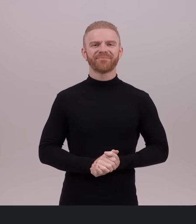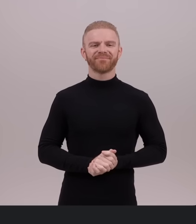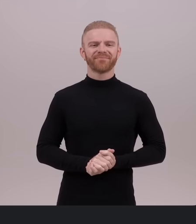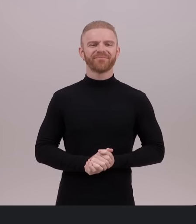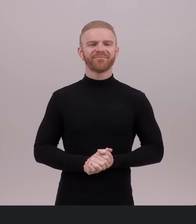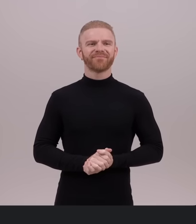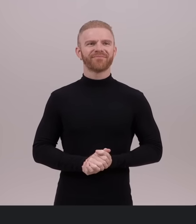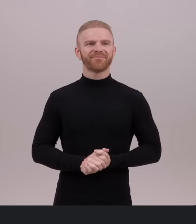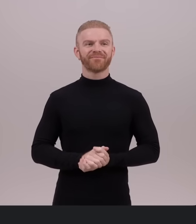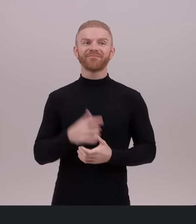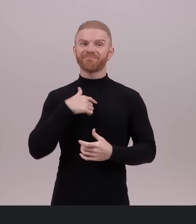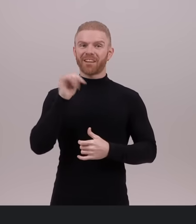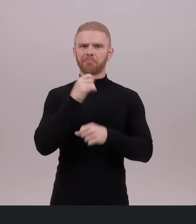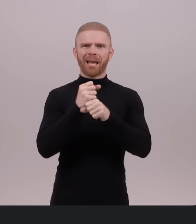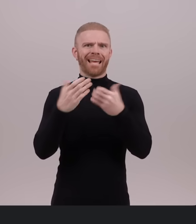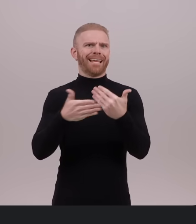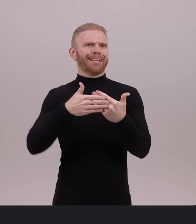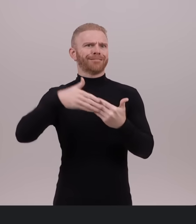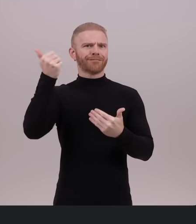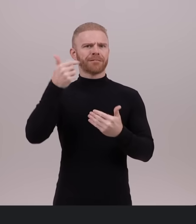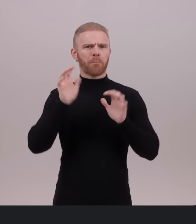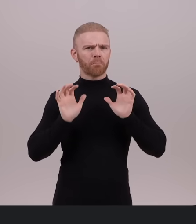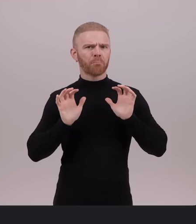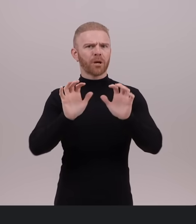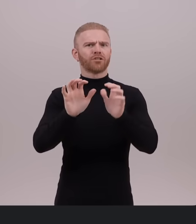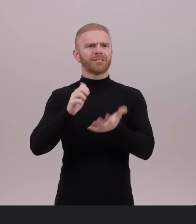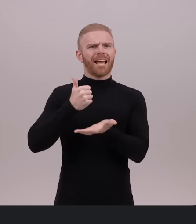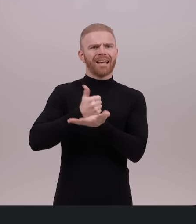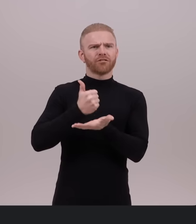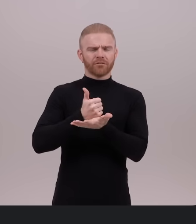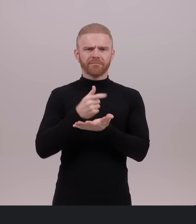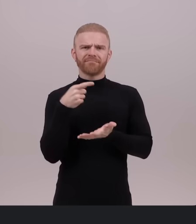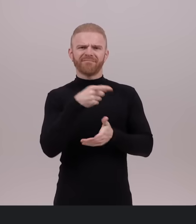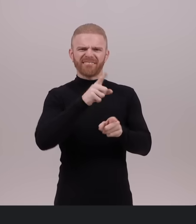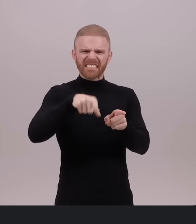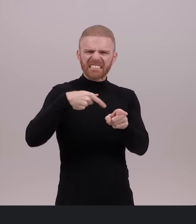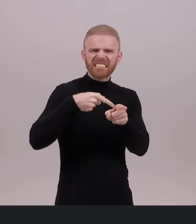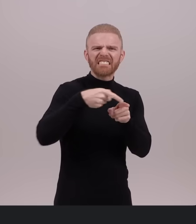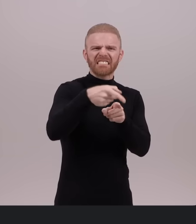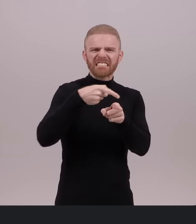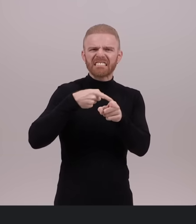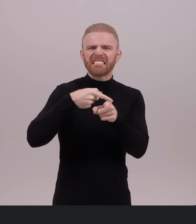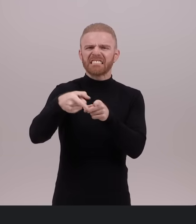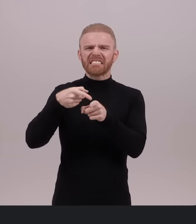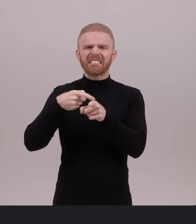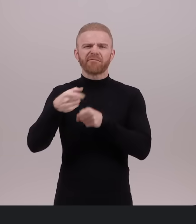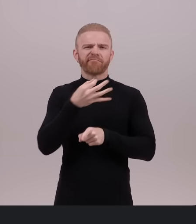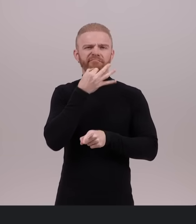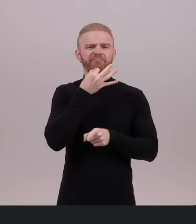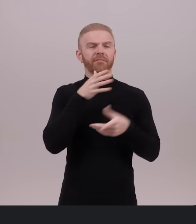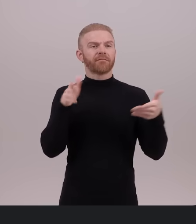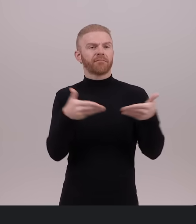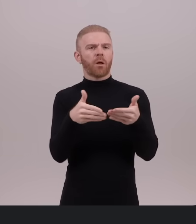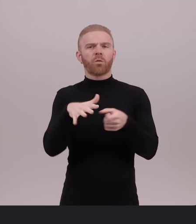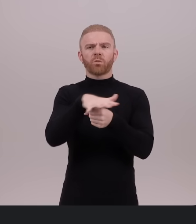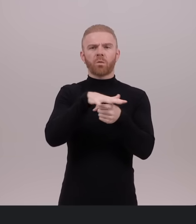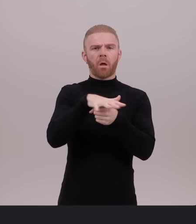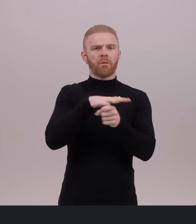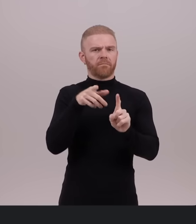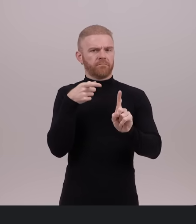We're also making it easier to push agents into highly specialized fields by introducing domain-specific skills bundles.